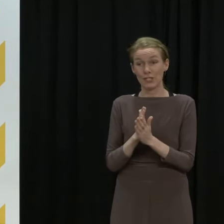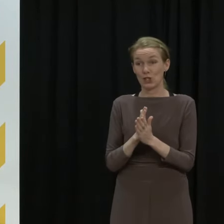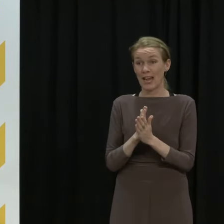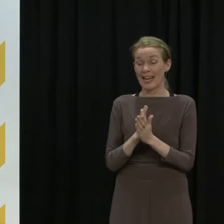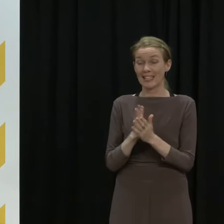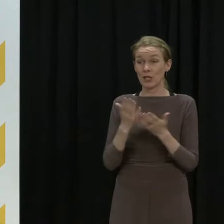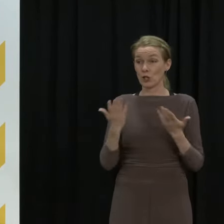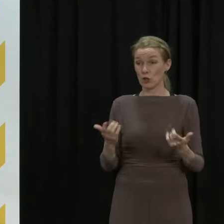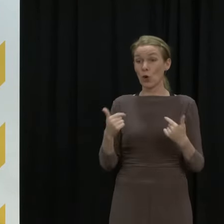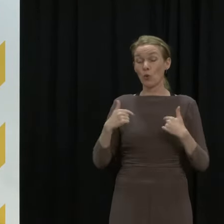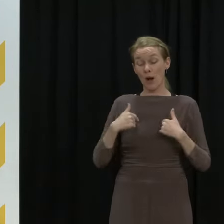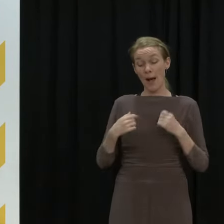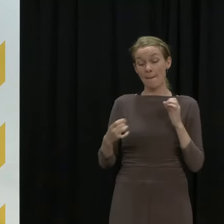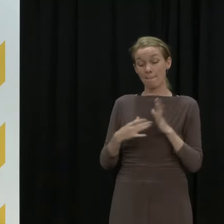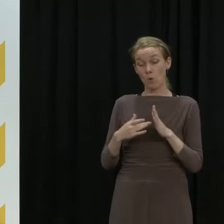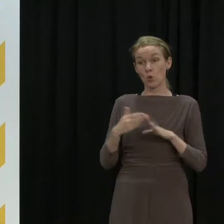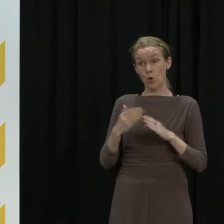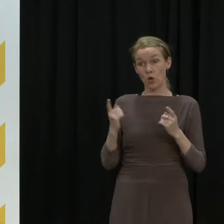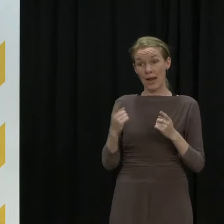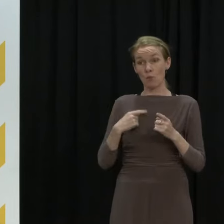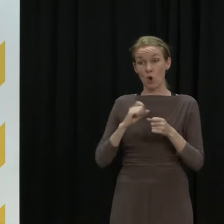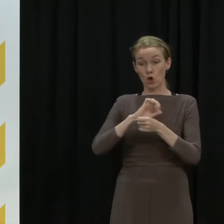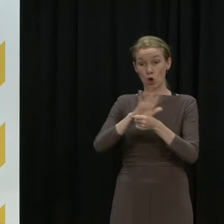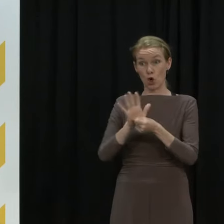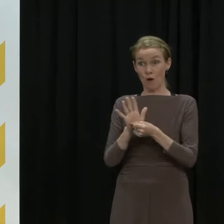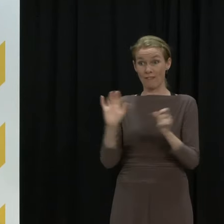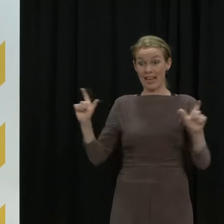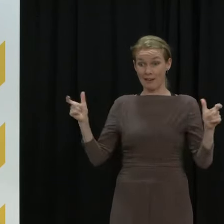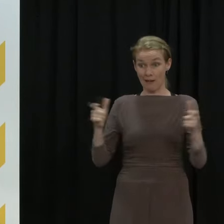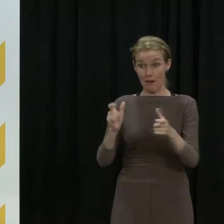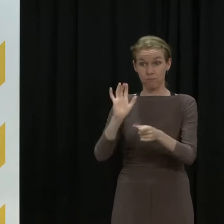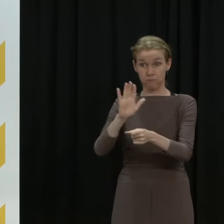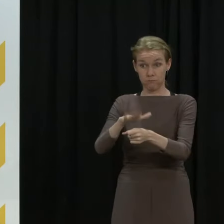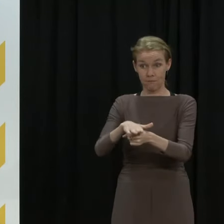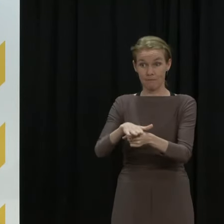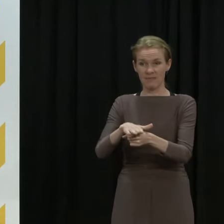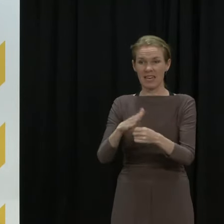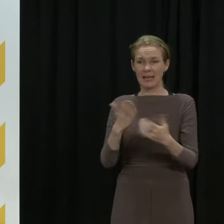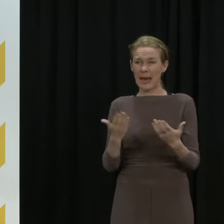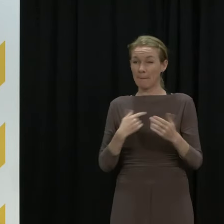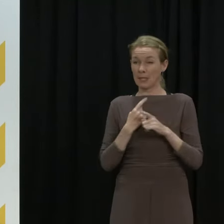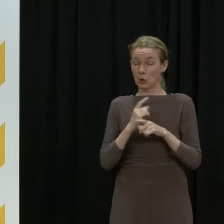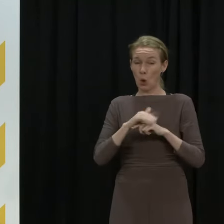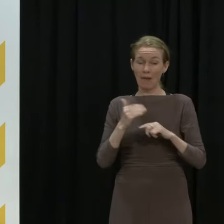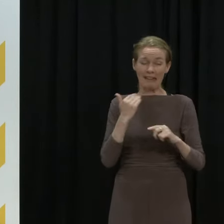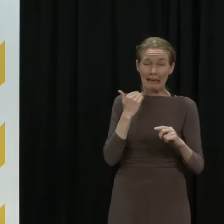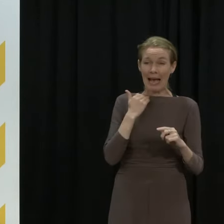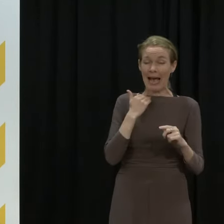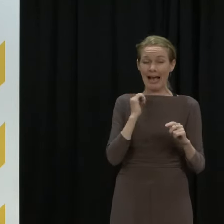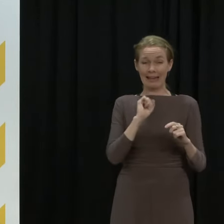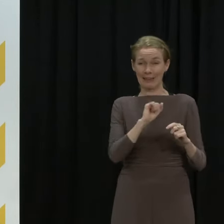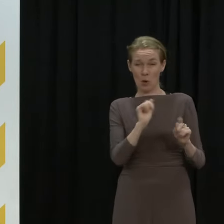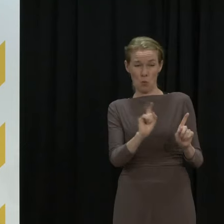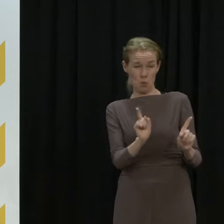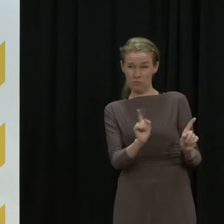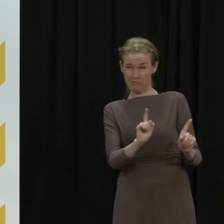here is on stamping out COVID-